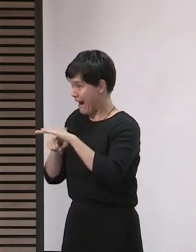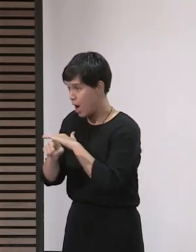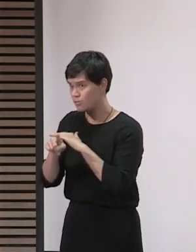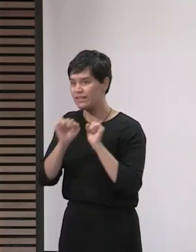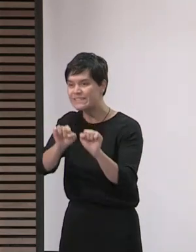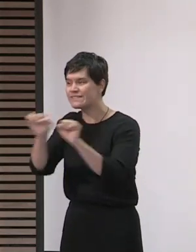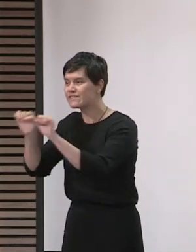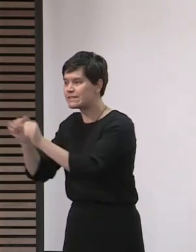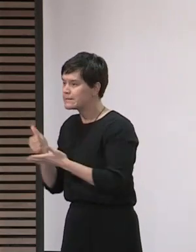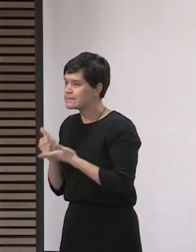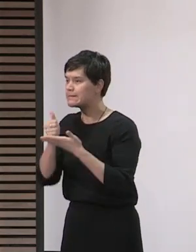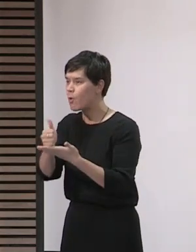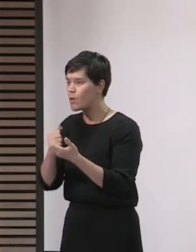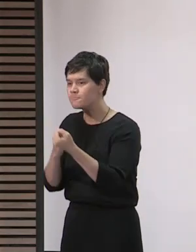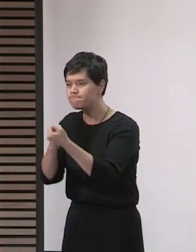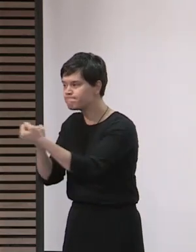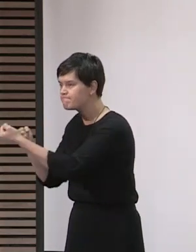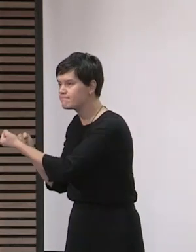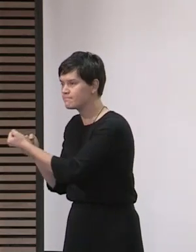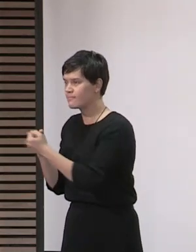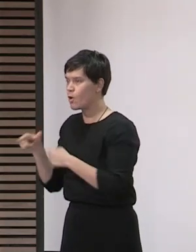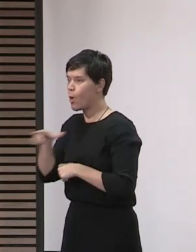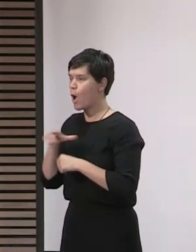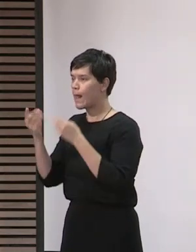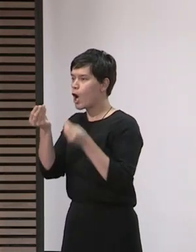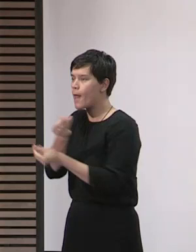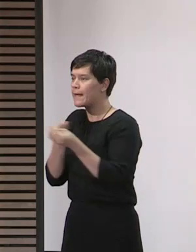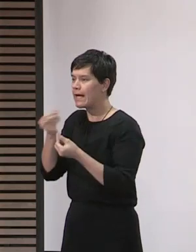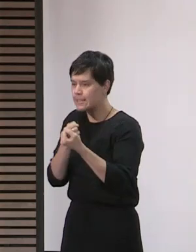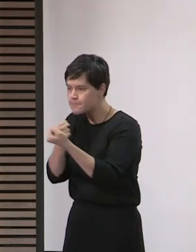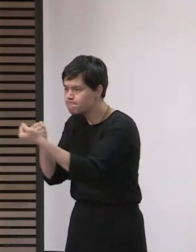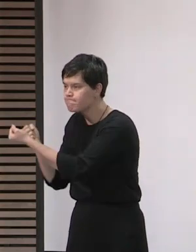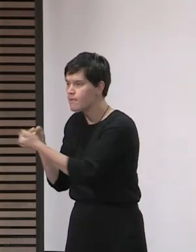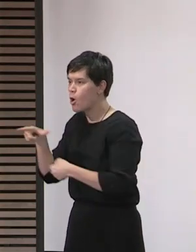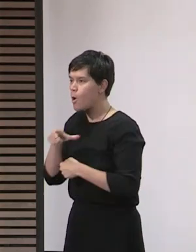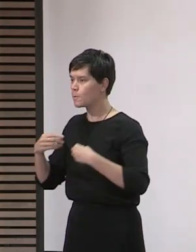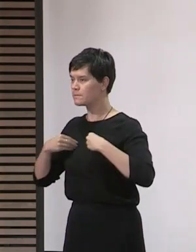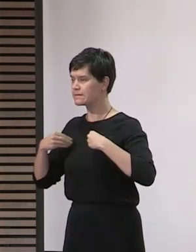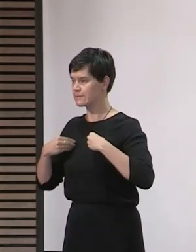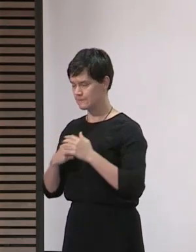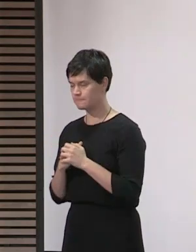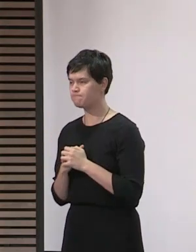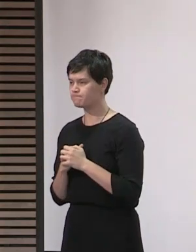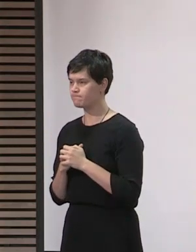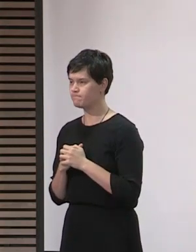plans for the weekend, but I do intend, as much as I'm able, to get out and about and